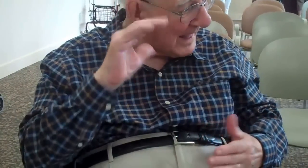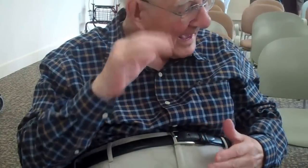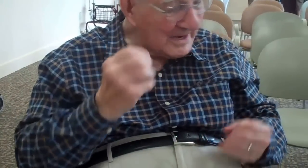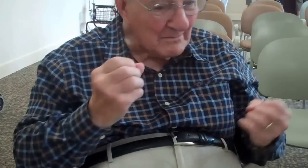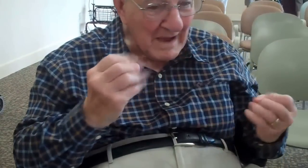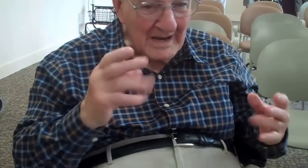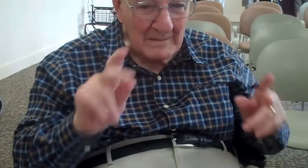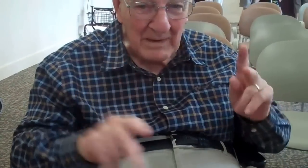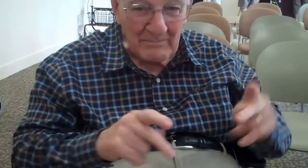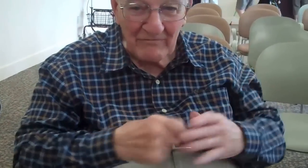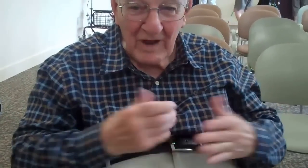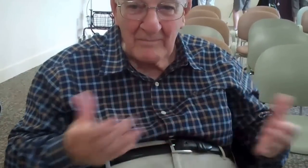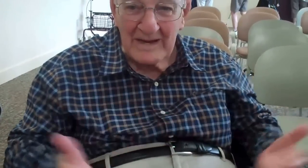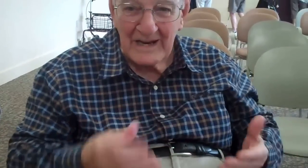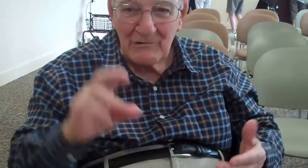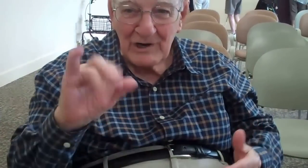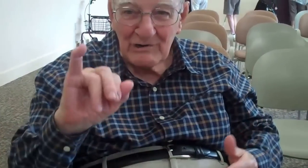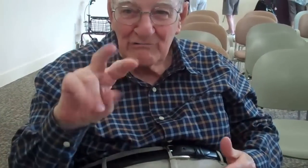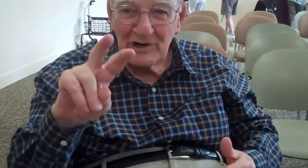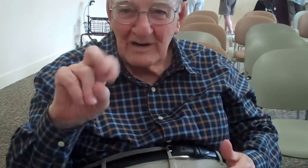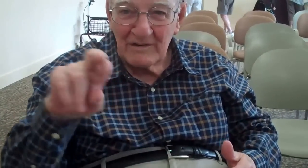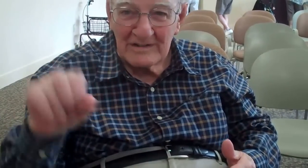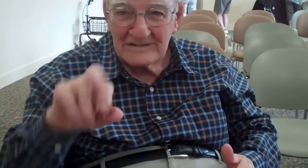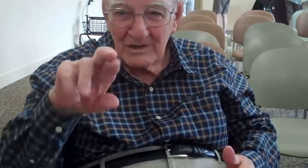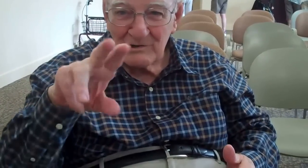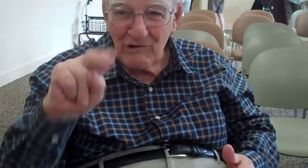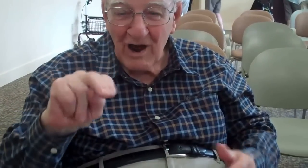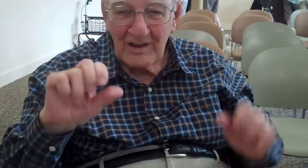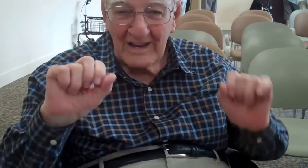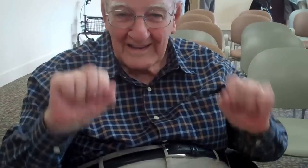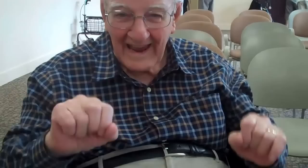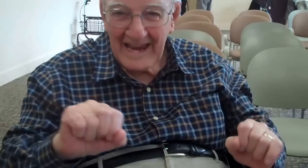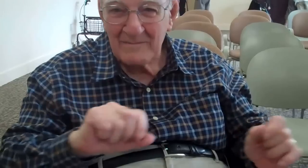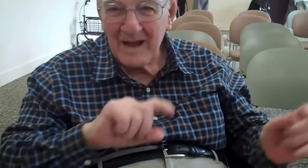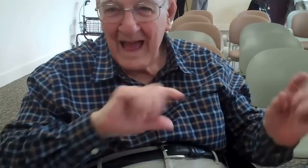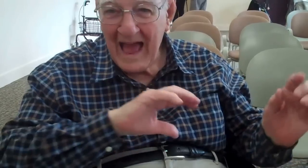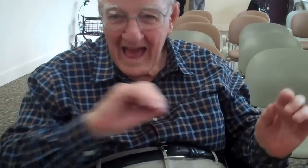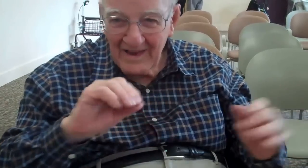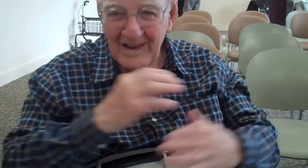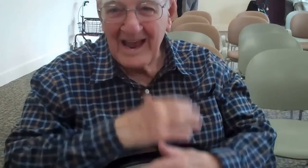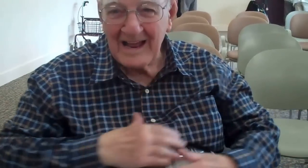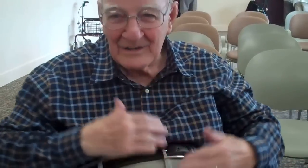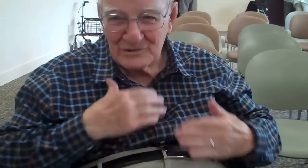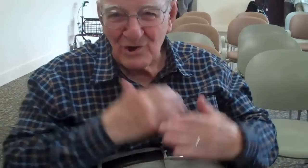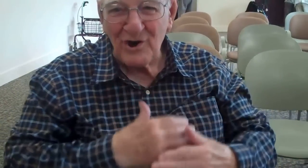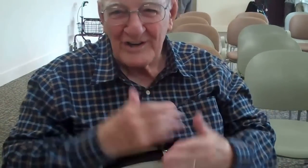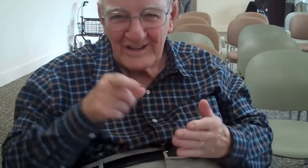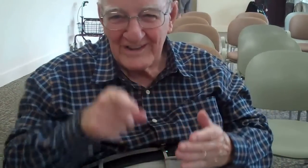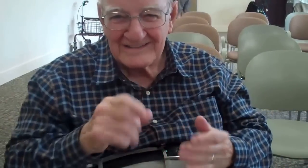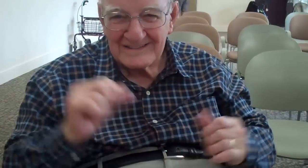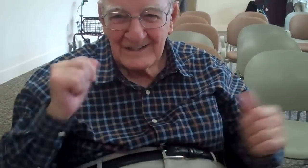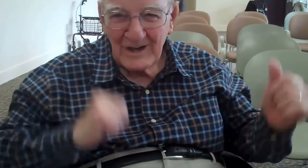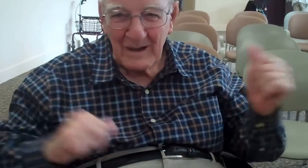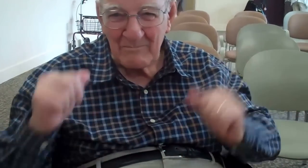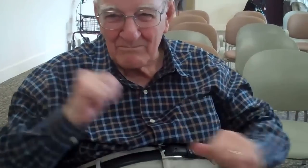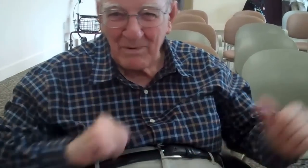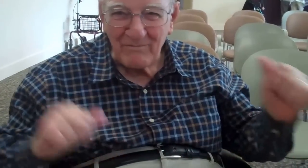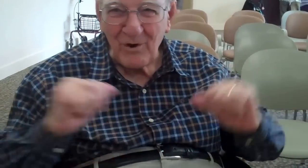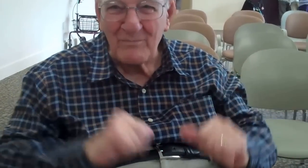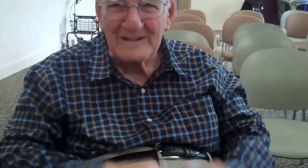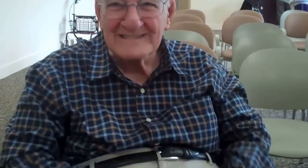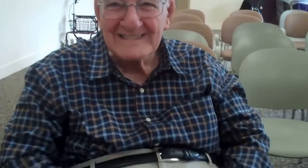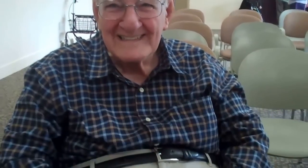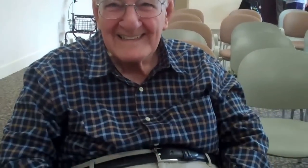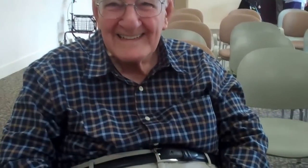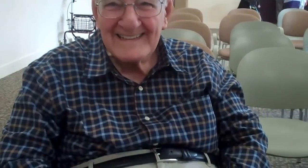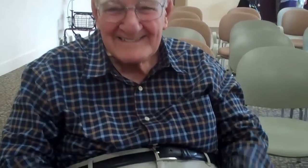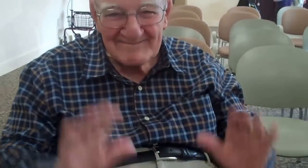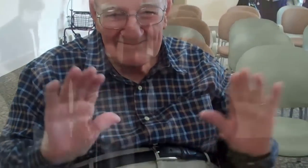And Iím glad so many people from here, Riverís Run, came and enjoyed this performance.